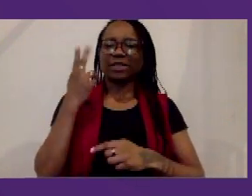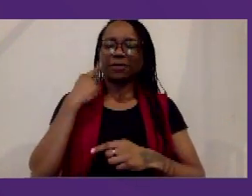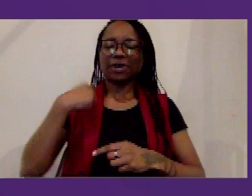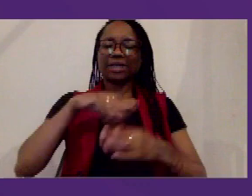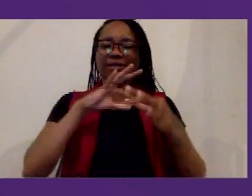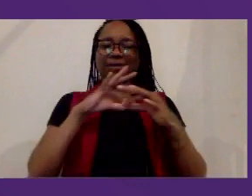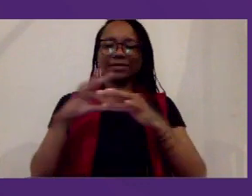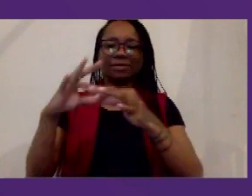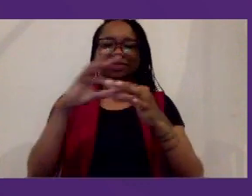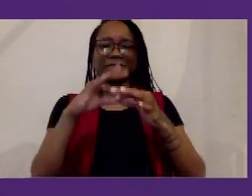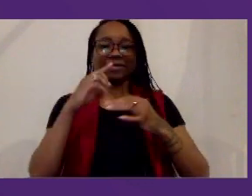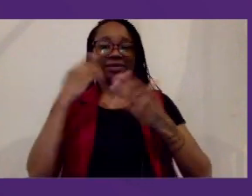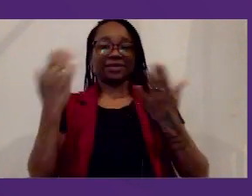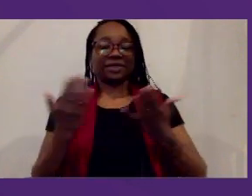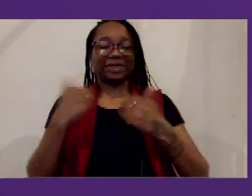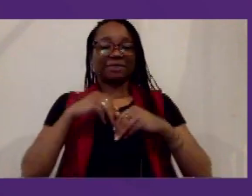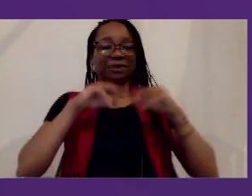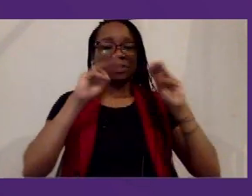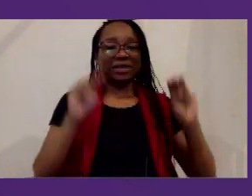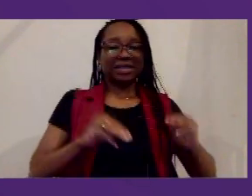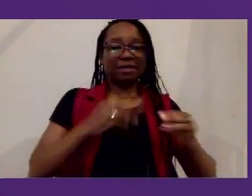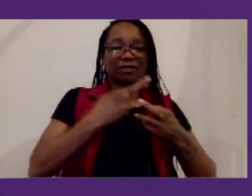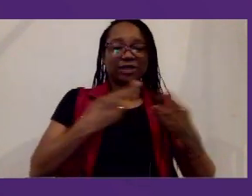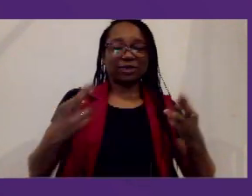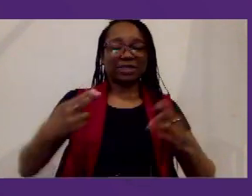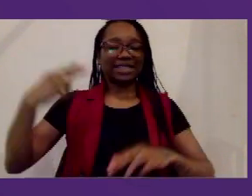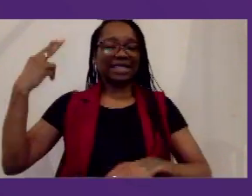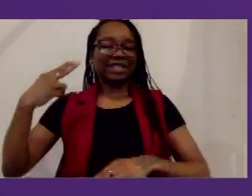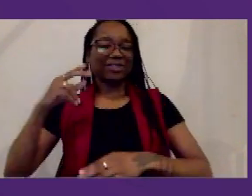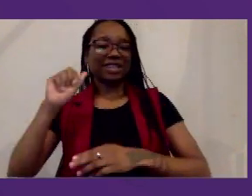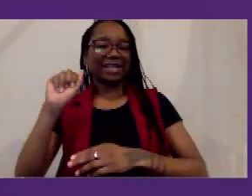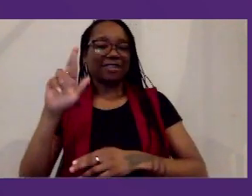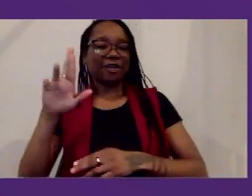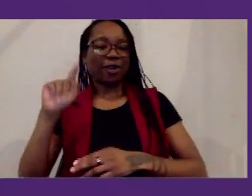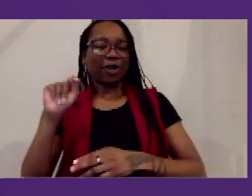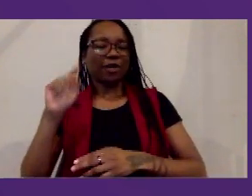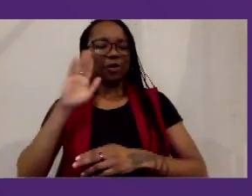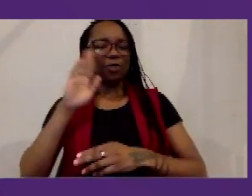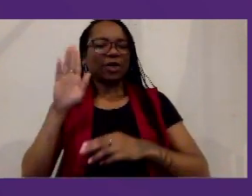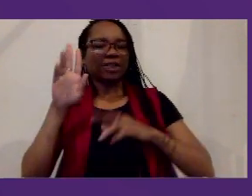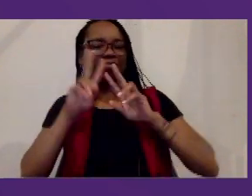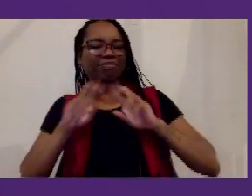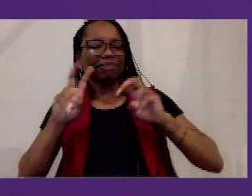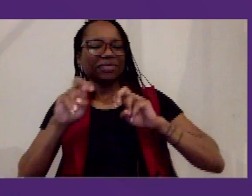and art, we'll explore the idea of home and how moving and migrating have shaped our world.